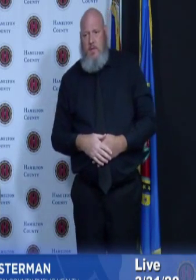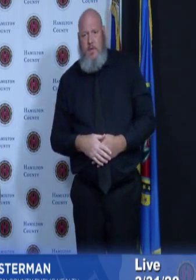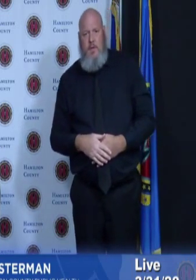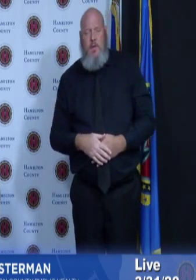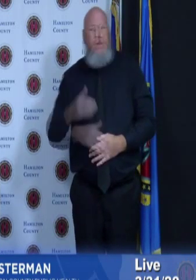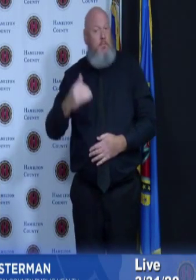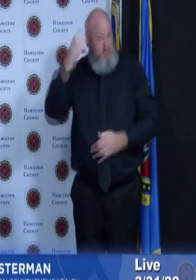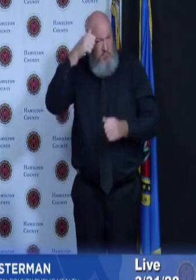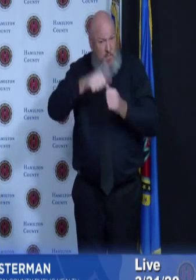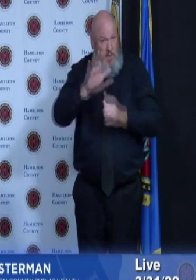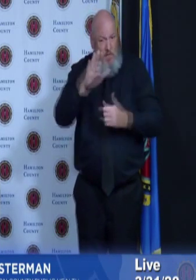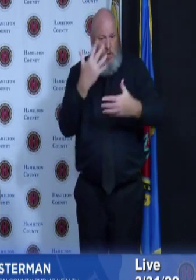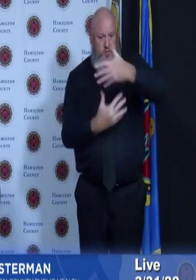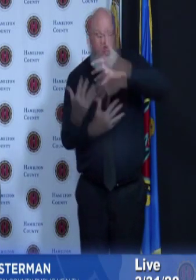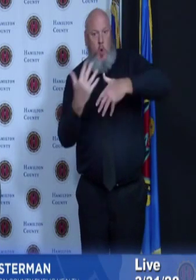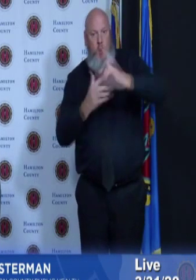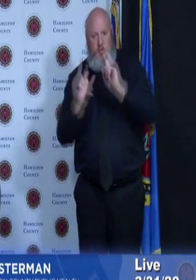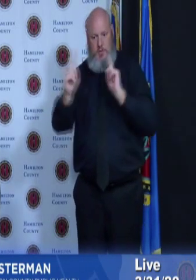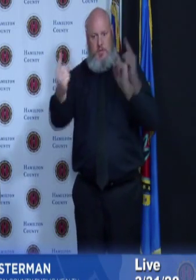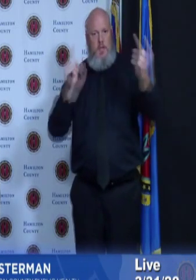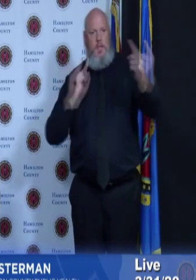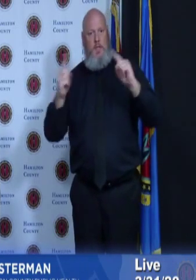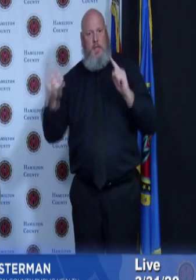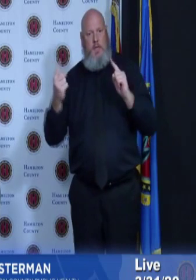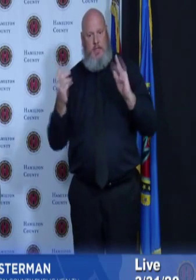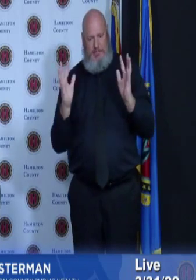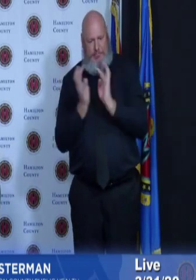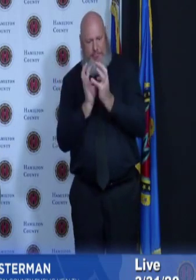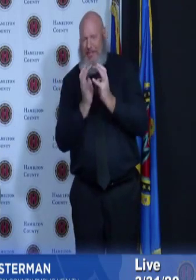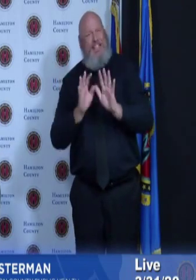can protect your team and we can make your team of staff feel very safe while